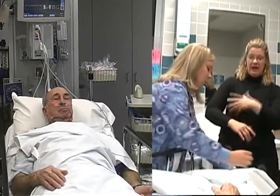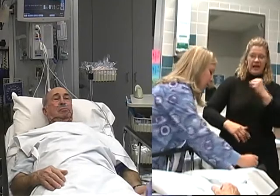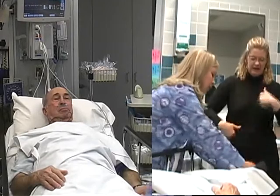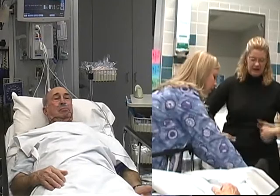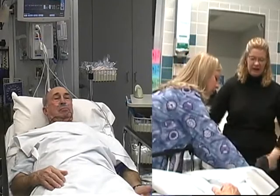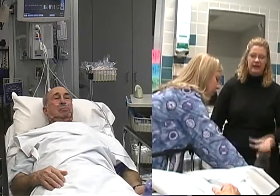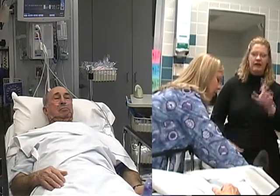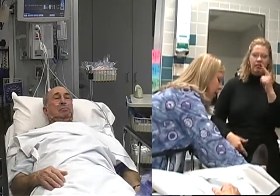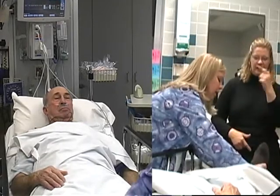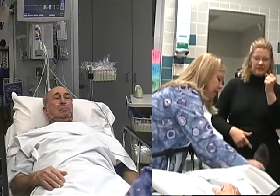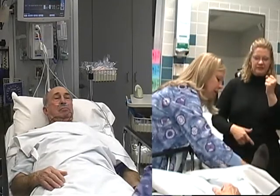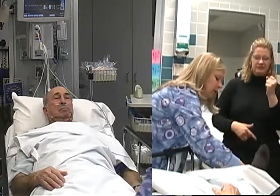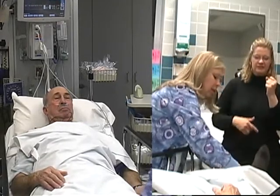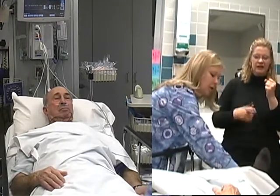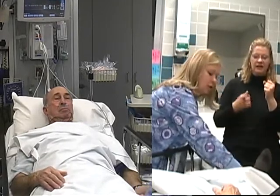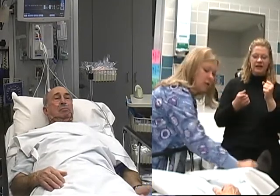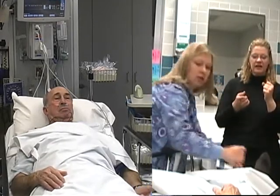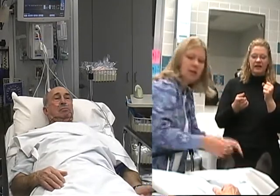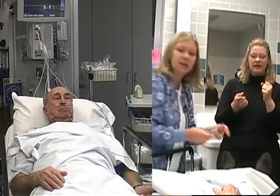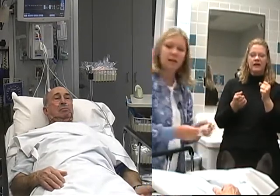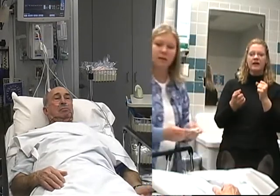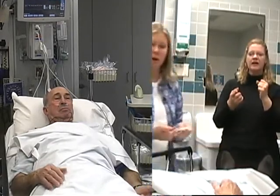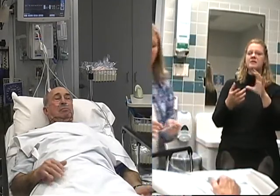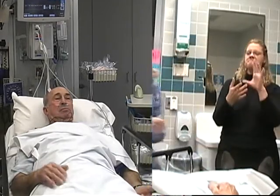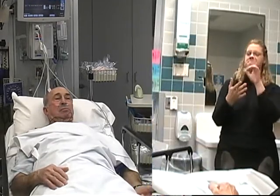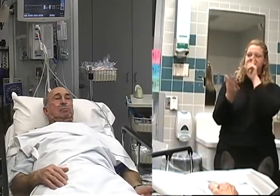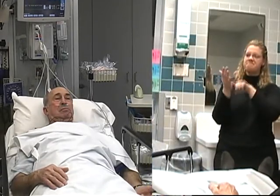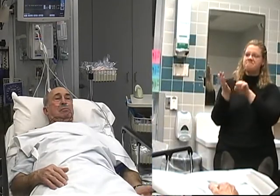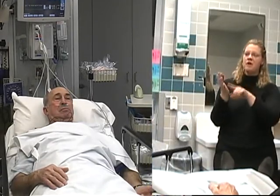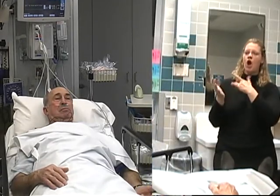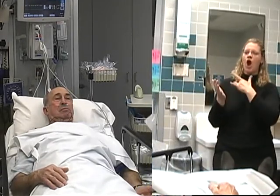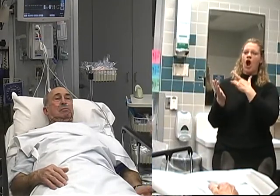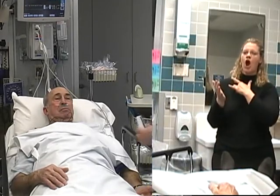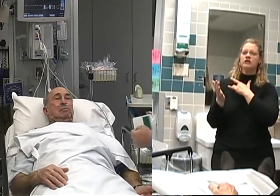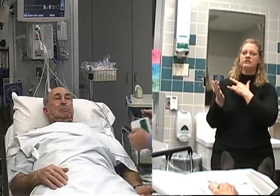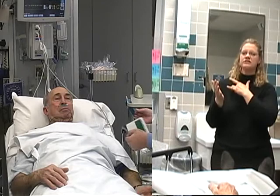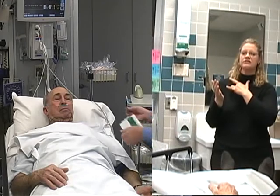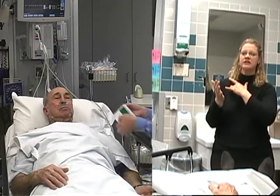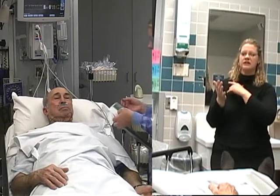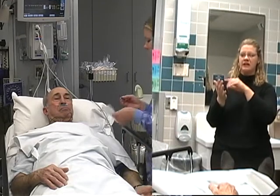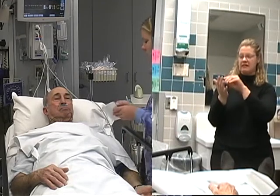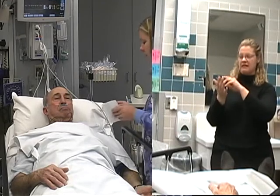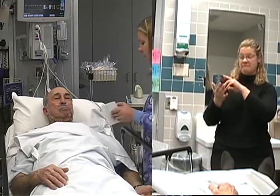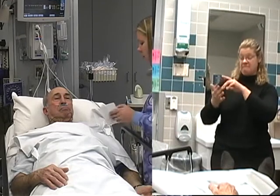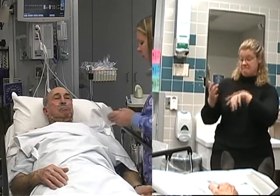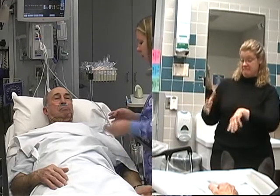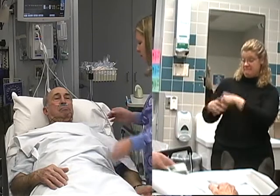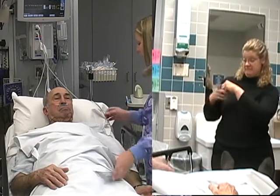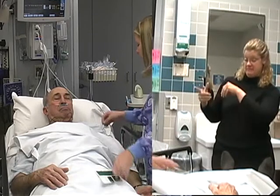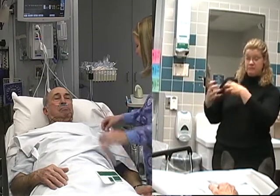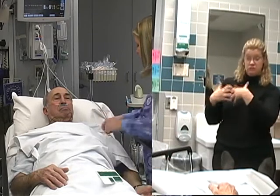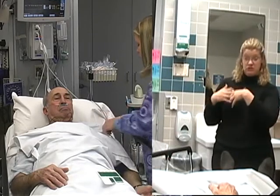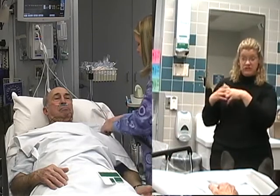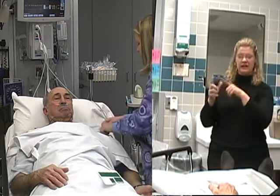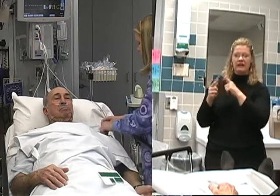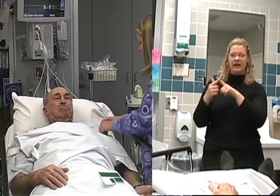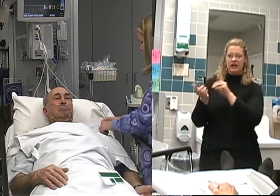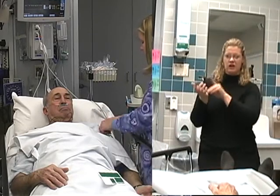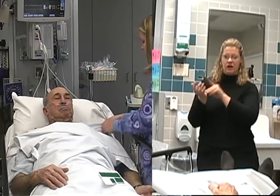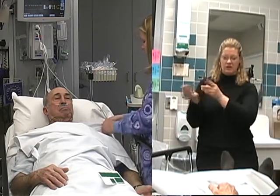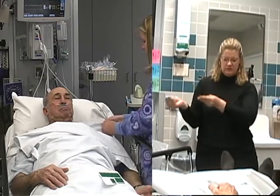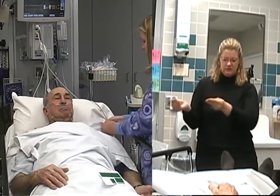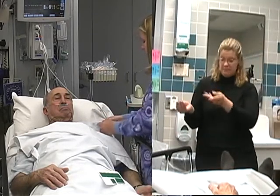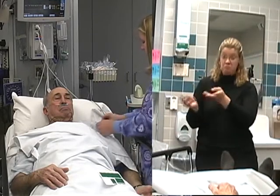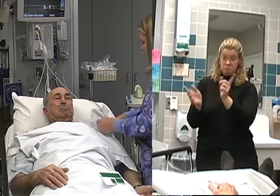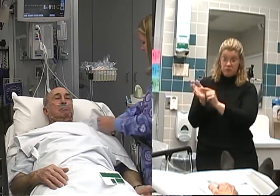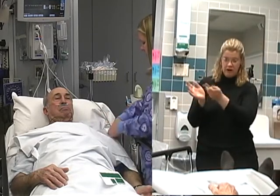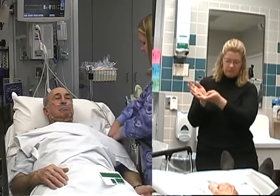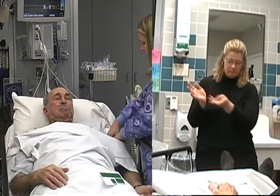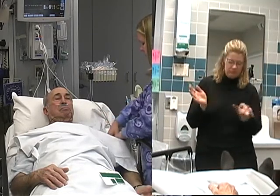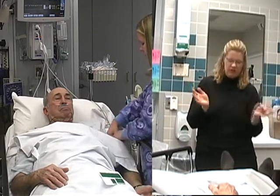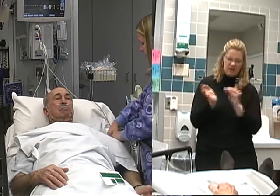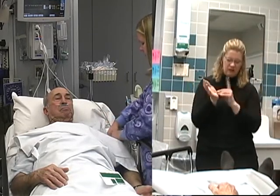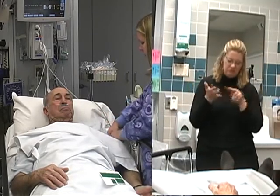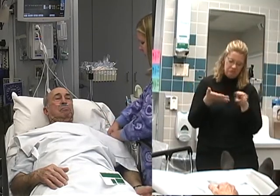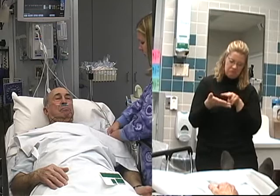And it takes the electrical tracing of the heart and it puts it on paper for the doctor